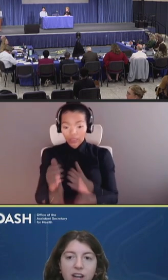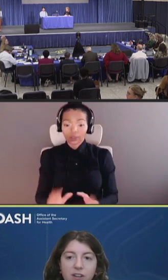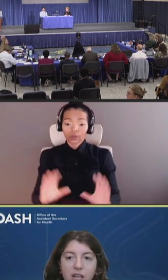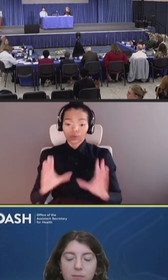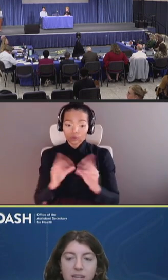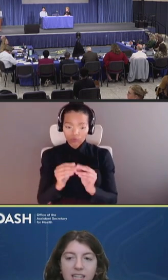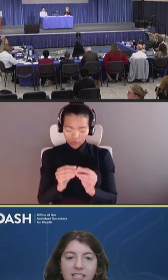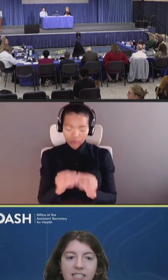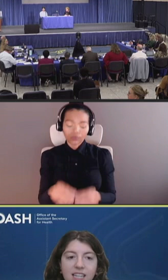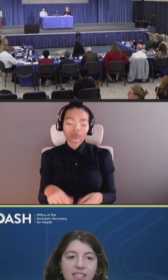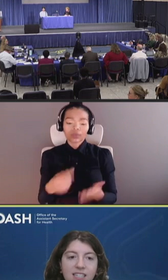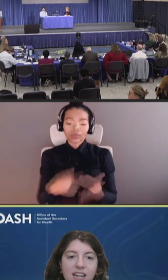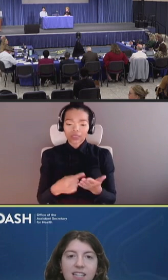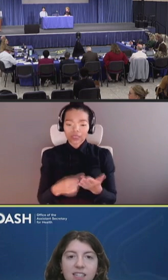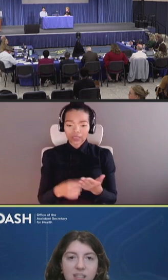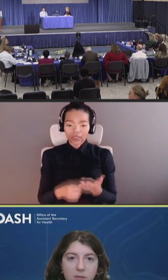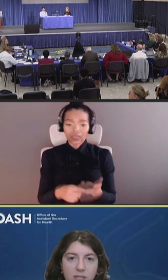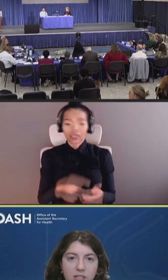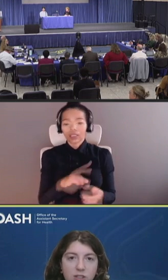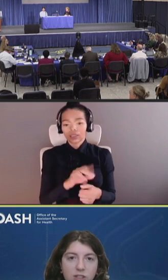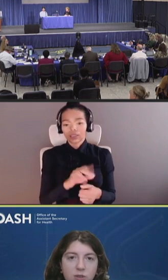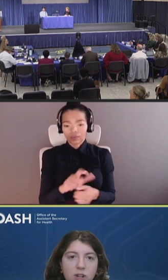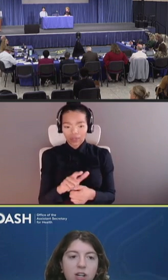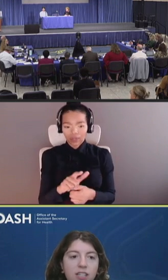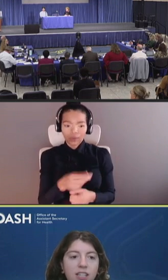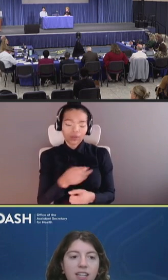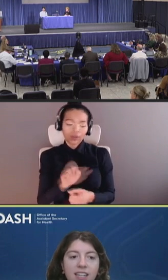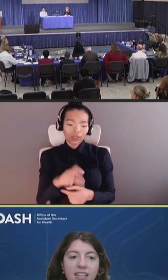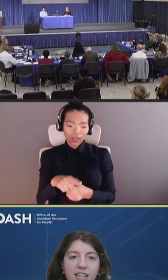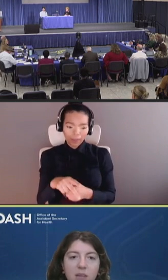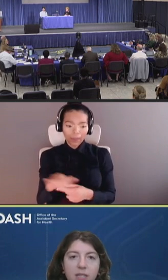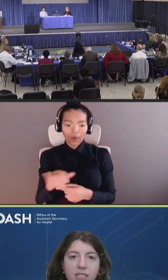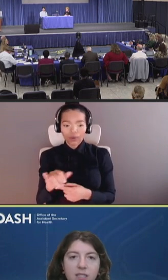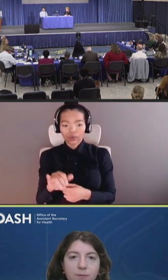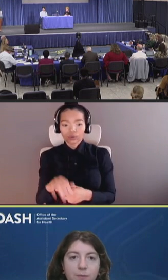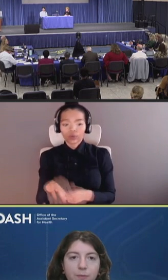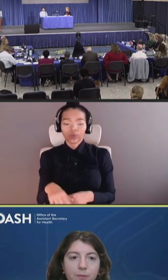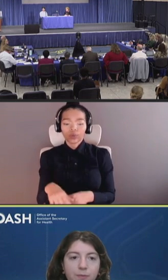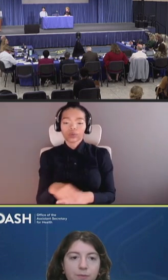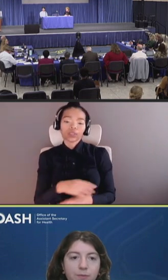viral hepatitis, STIs, and substance use disorder. Next slide, please.